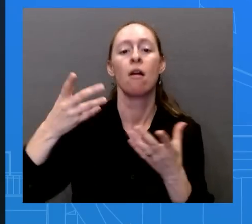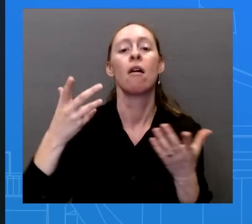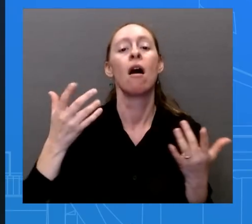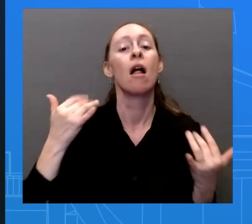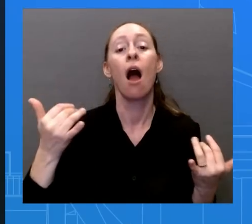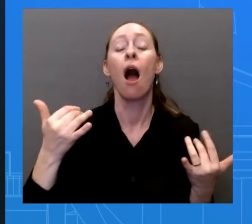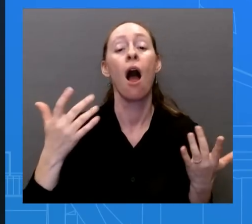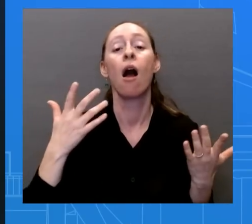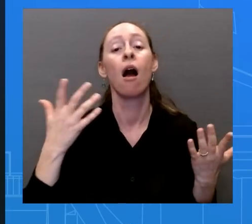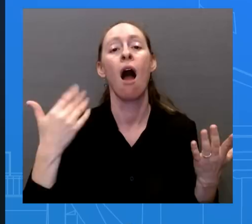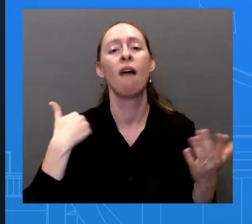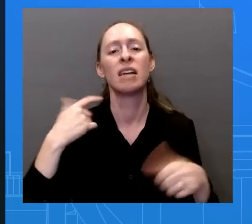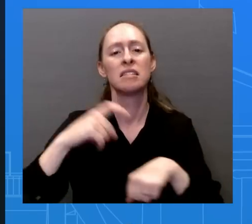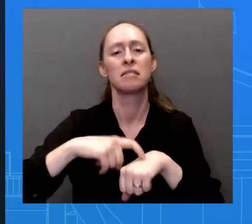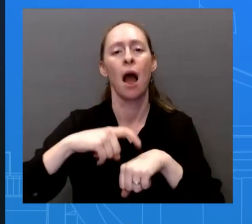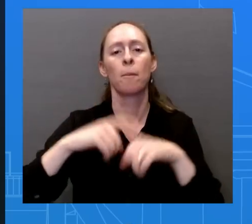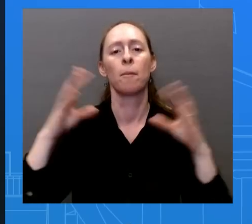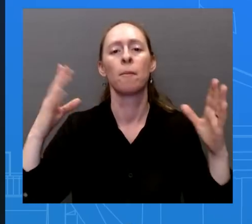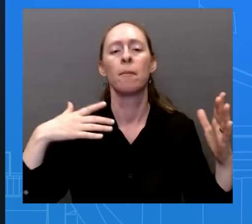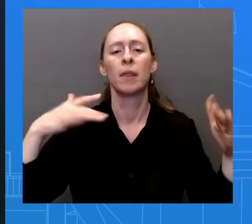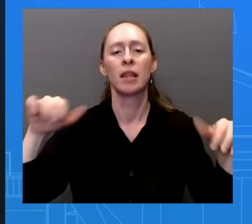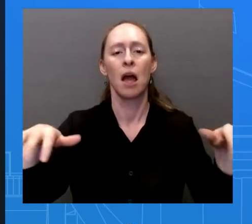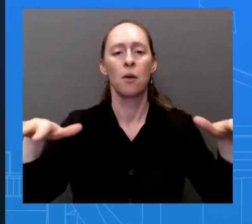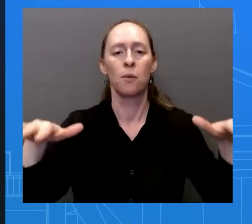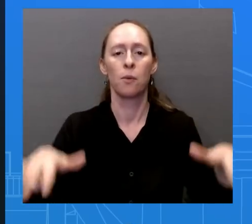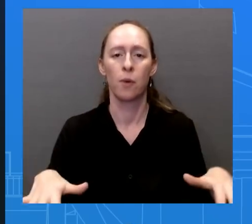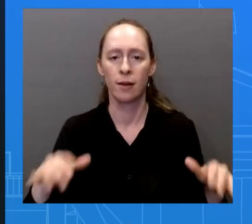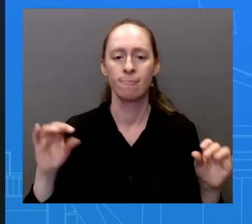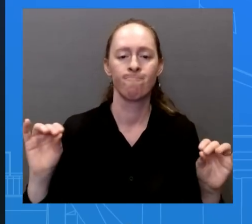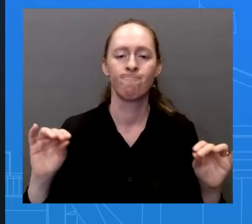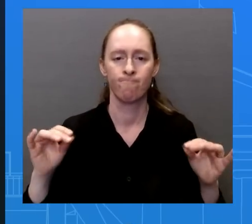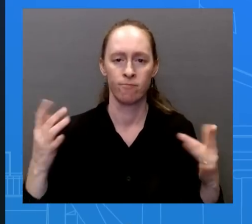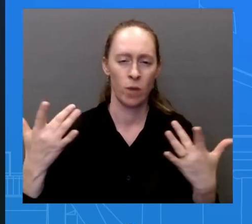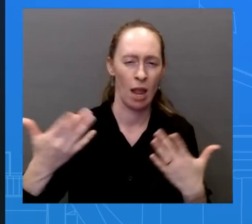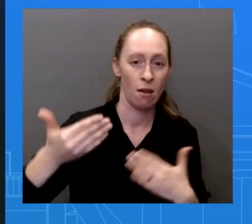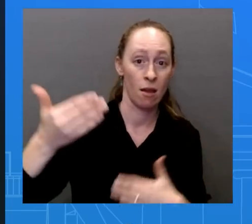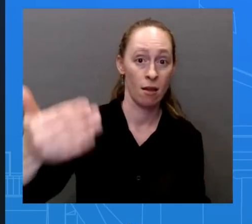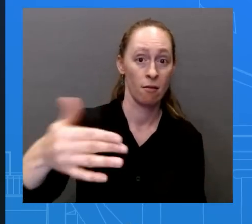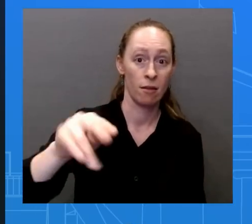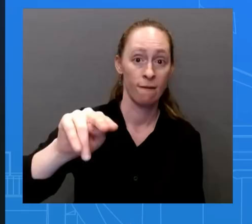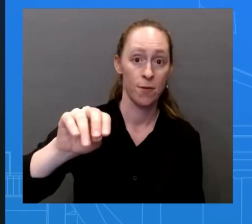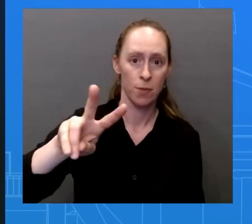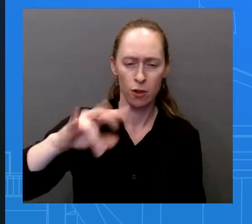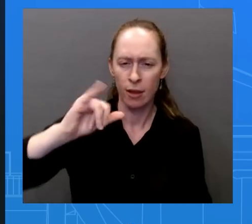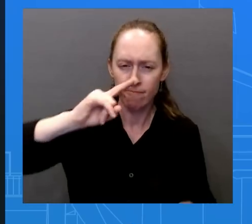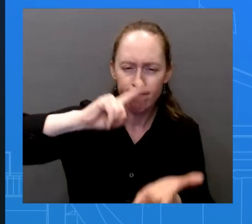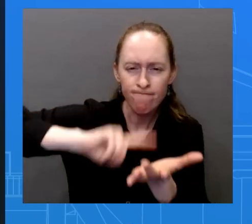we believe, to continue their work and ensuring that our economy is under no immediate threat.